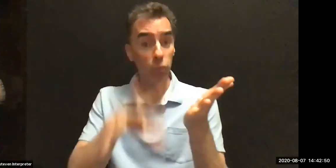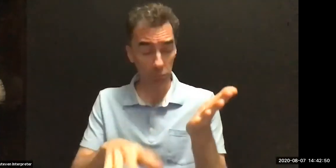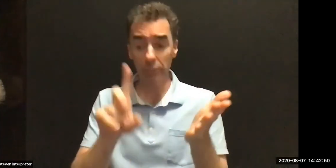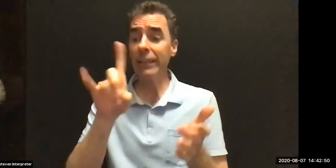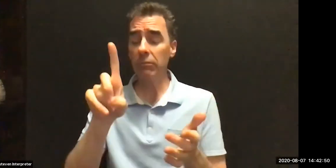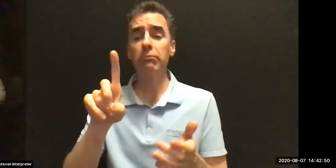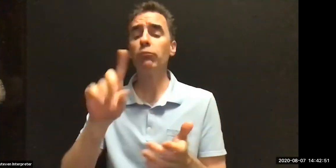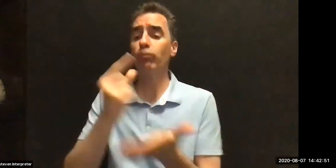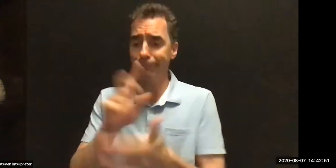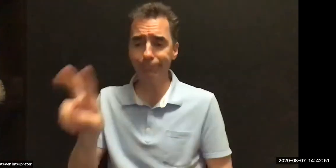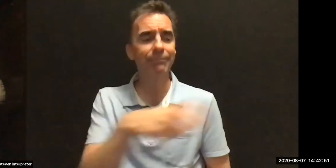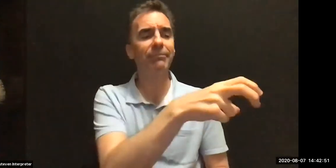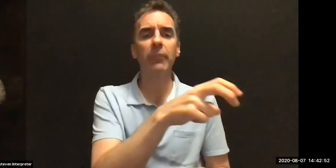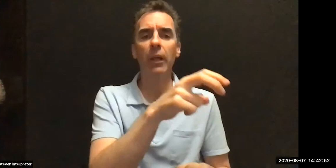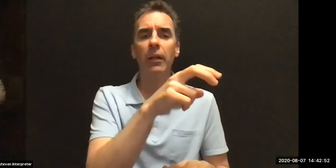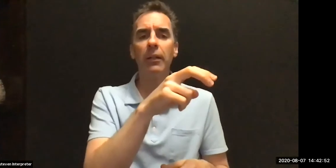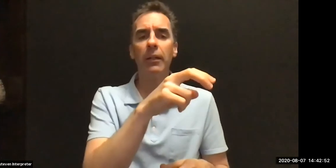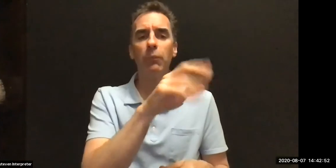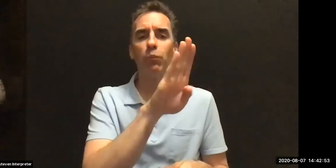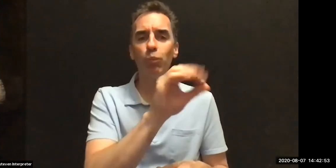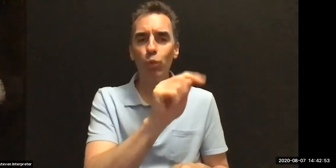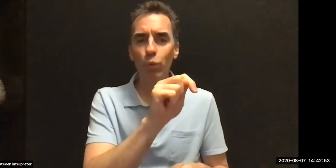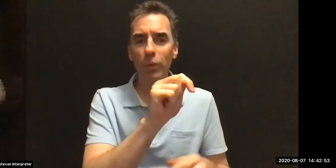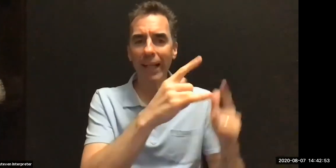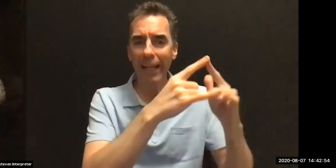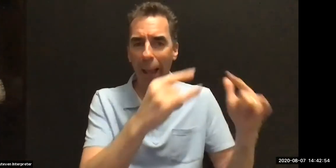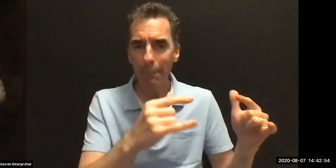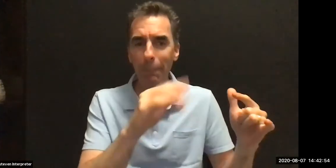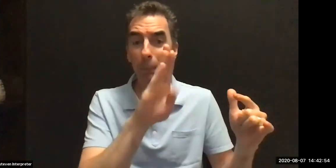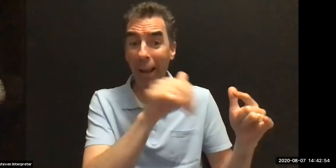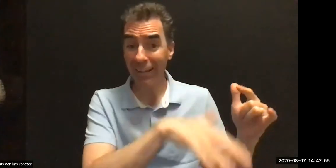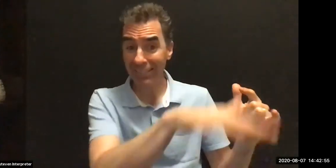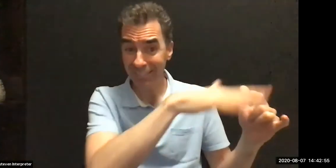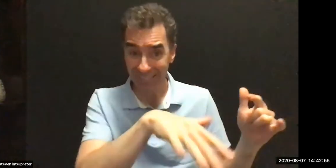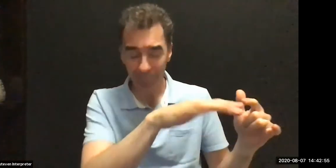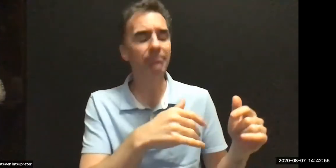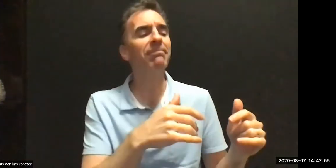Channelle Charest: Come back and say, Hey, I'm now ready to look for, like, a full time position they get in contact with us. We then send them out to our